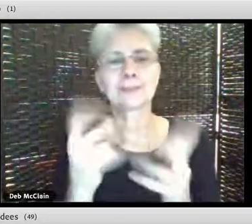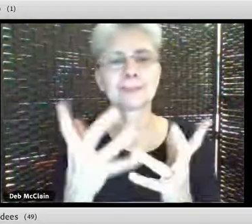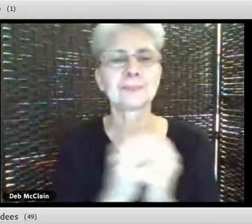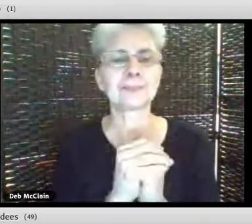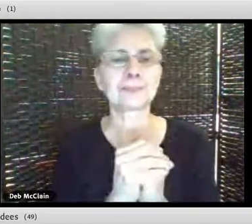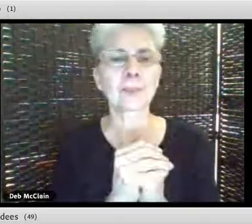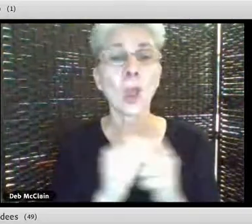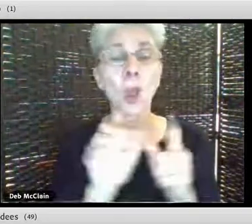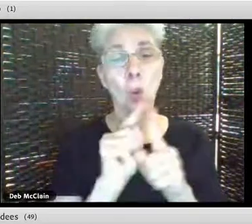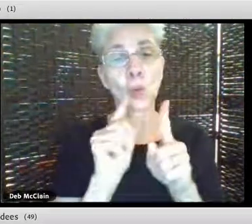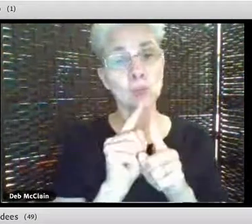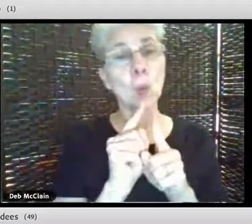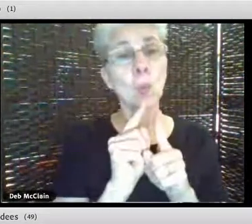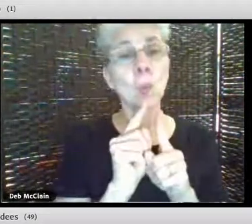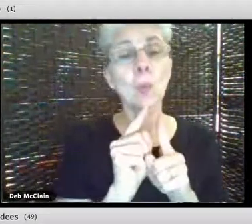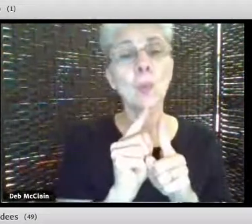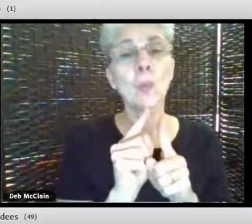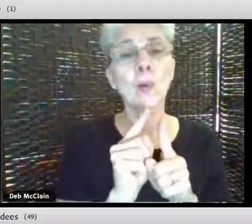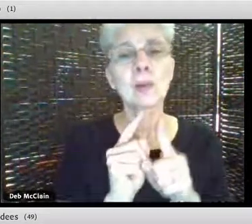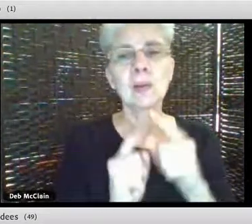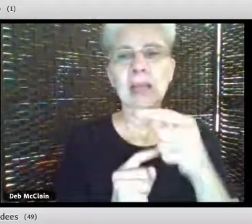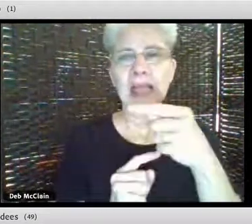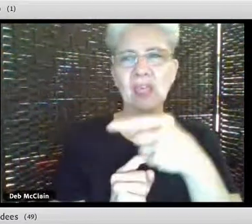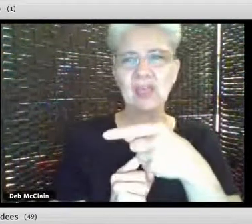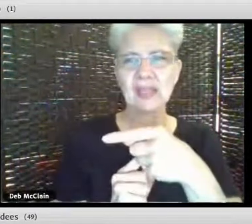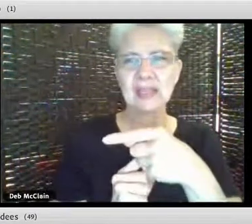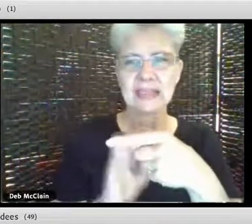You can also -- So this link, I'm going to copy the link.